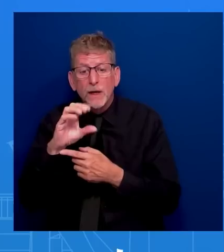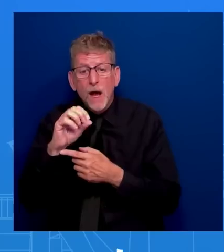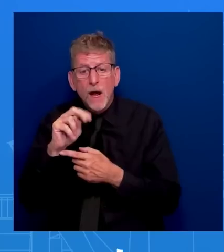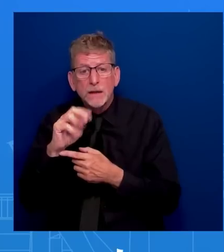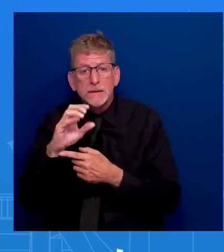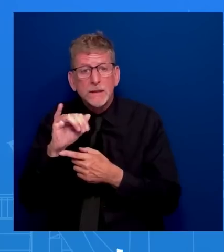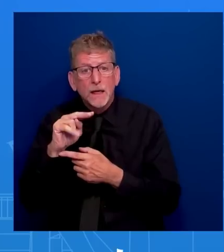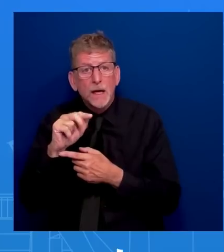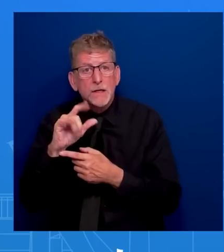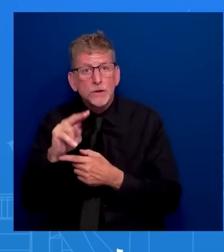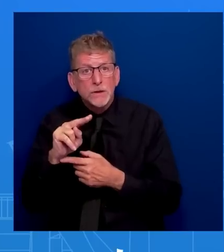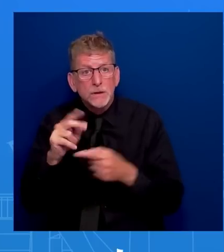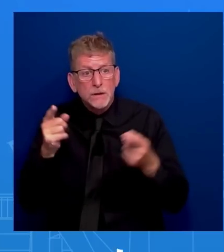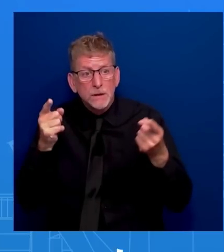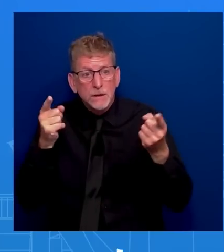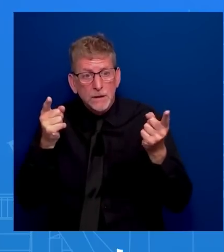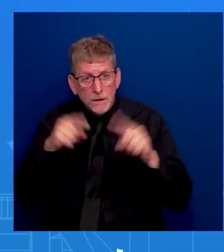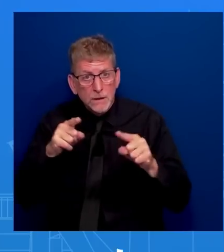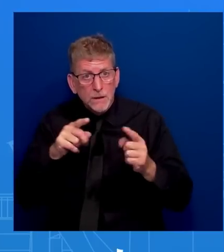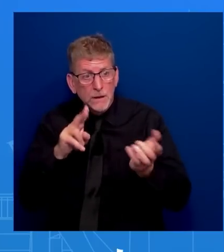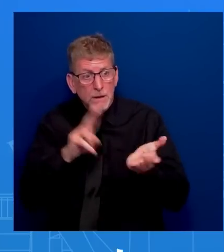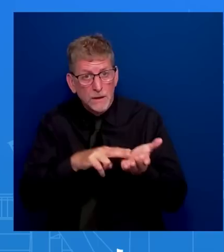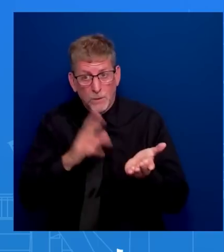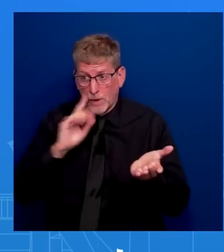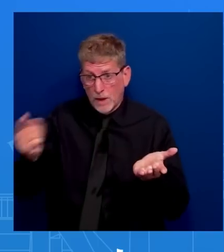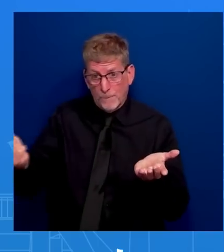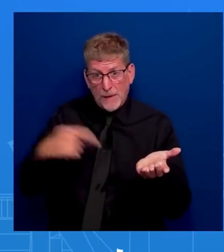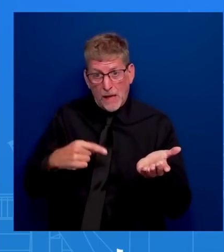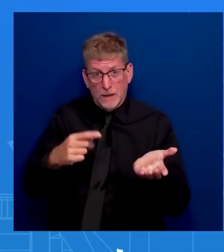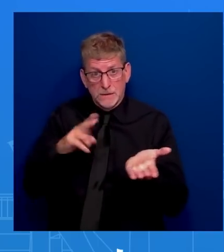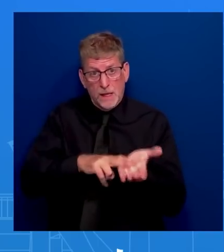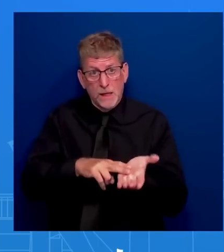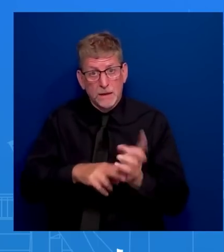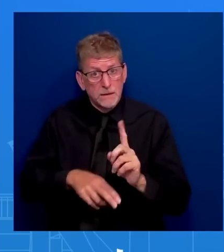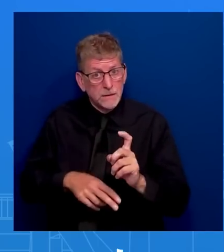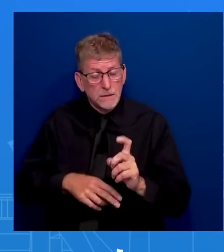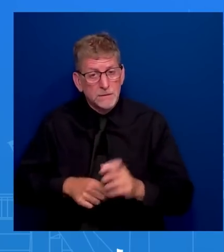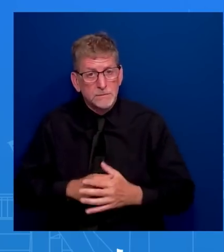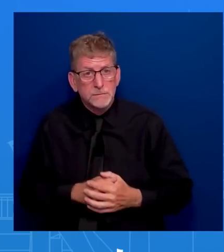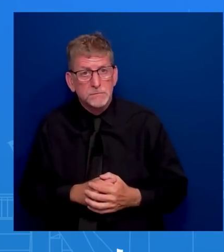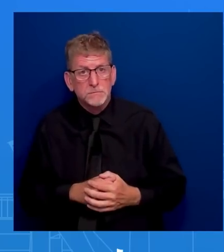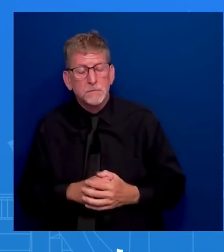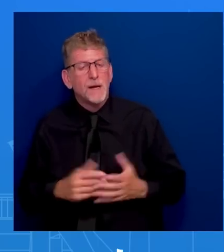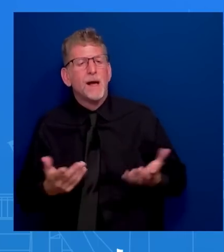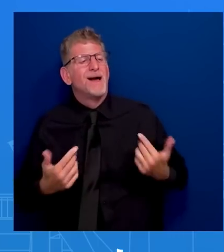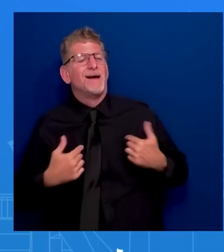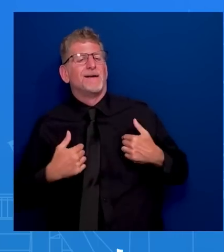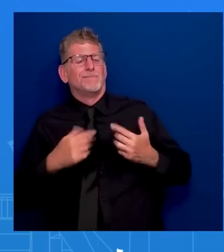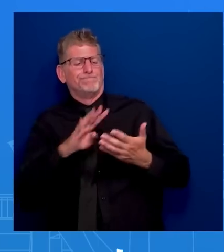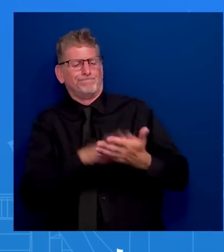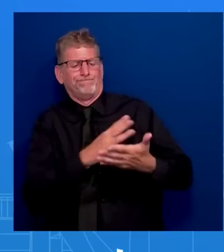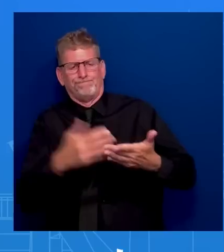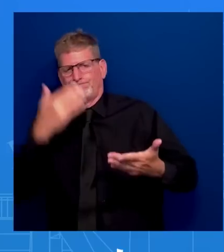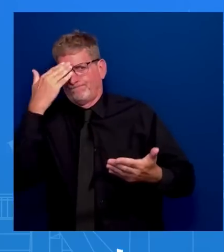his schedule, if that changes. The Press: Can you talk a little about the CPI data tomorrow -- what your expectations are, what you guys are looking at? Ms. Jean-Pierre: Yep.